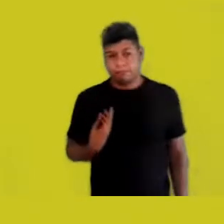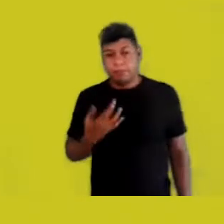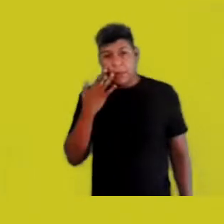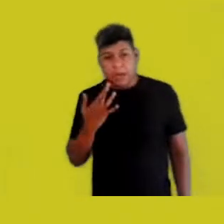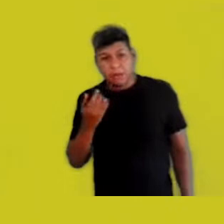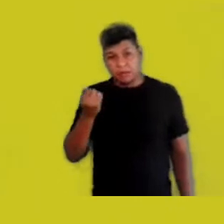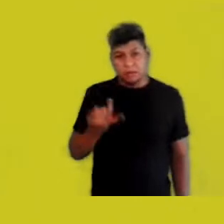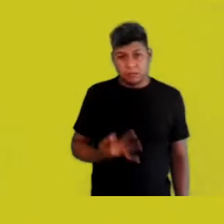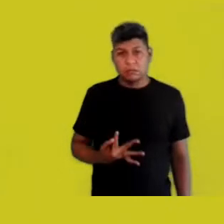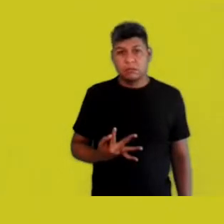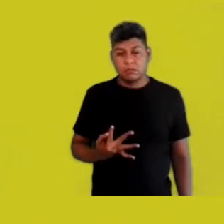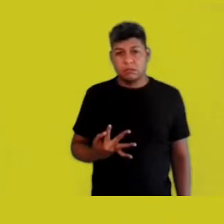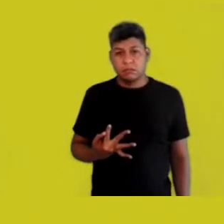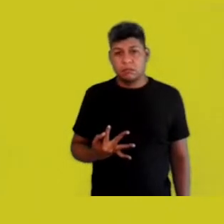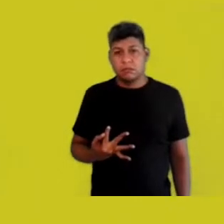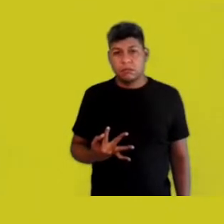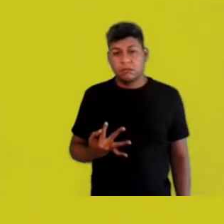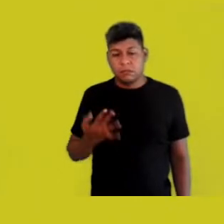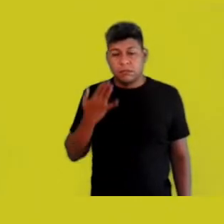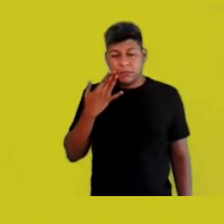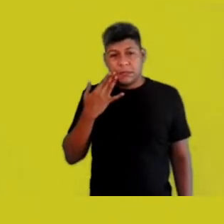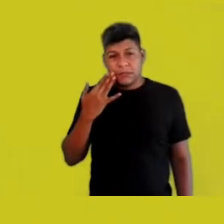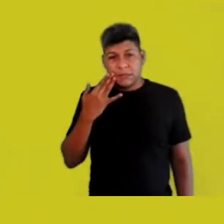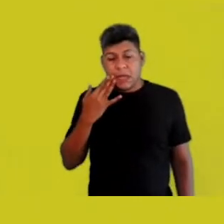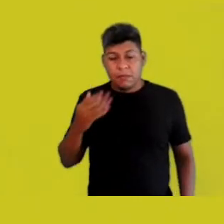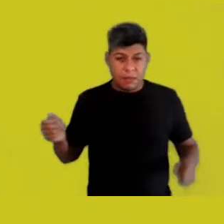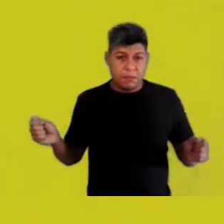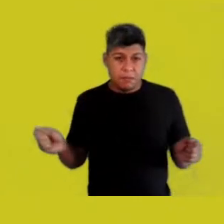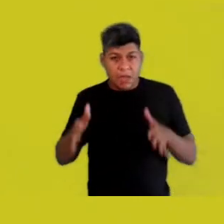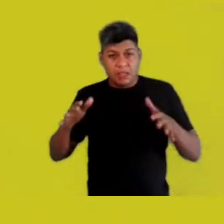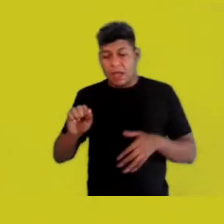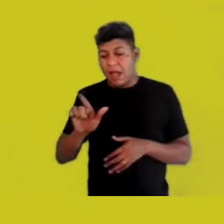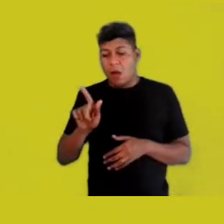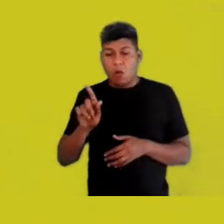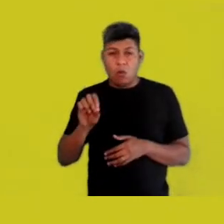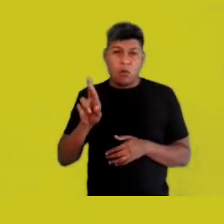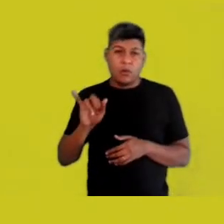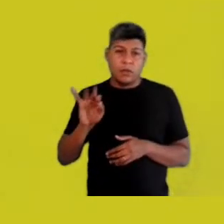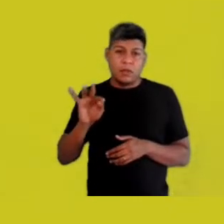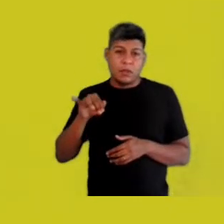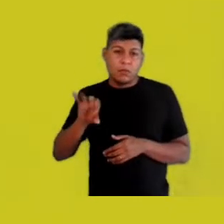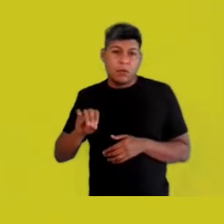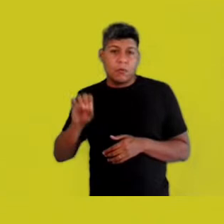Both algorithm and magic are operations derived from chaos,